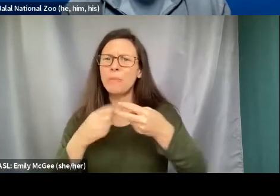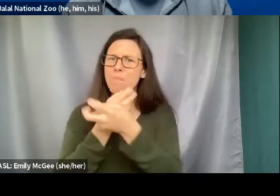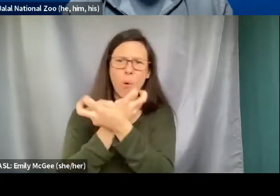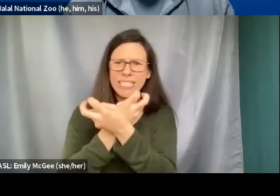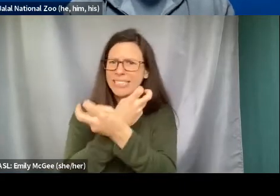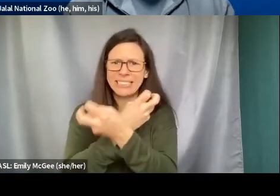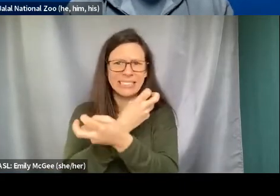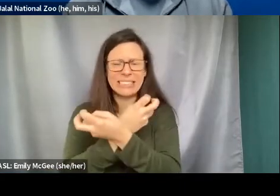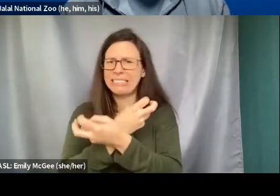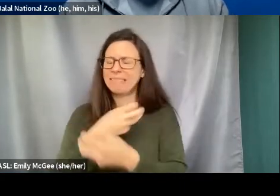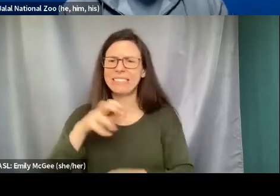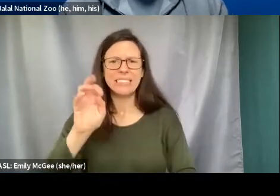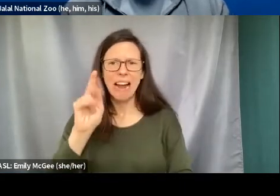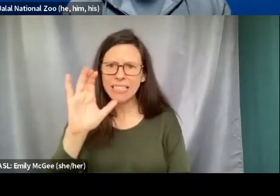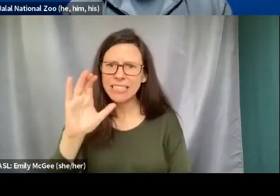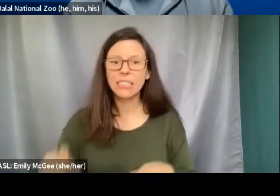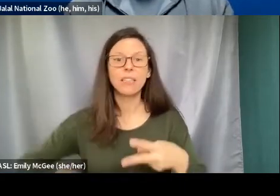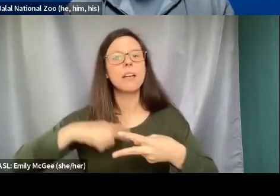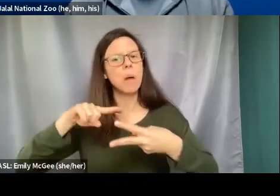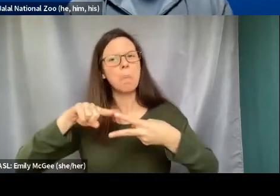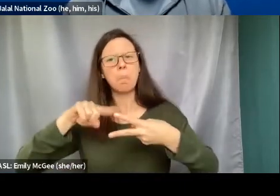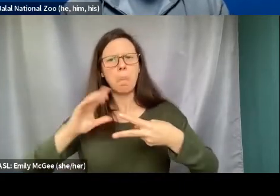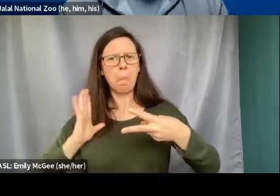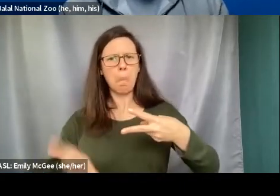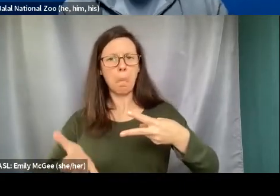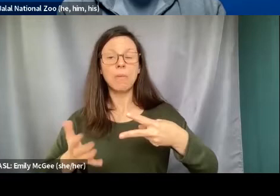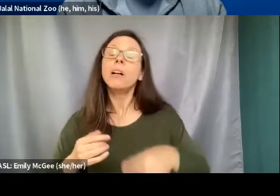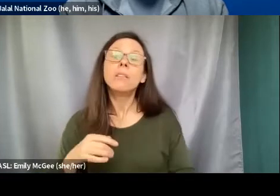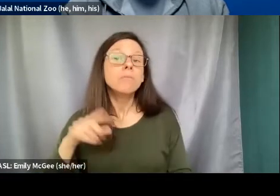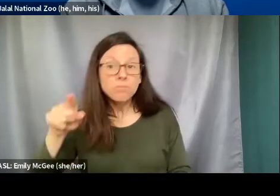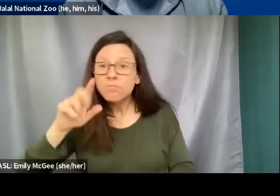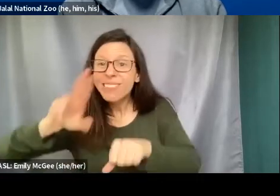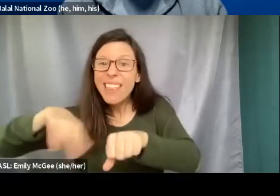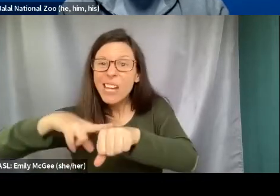know its own filtration system whether it, you know, be rainfall, river flowing, you know temperature